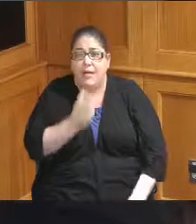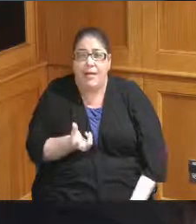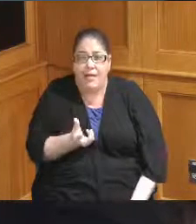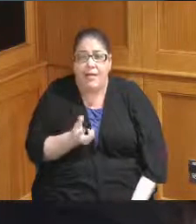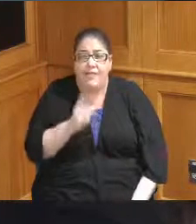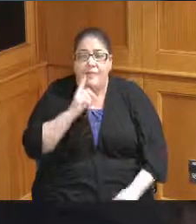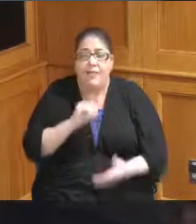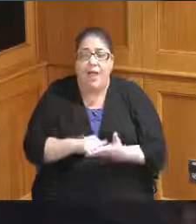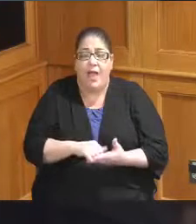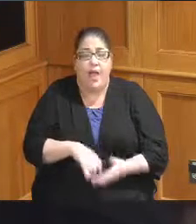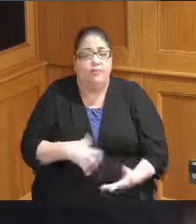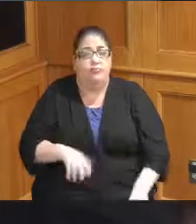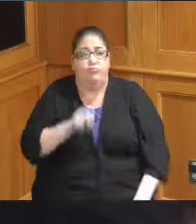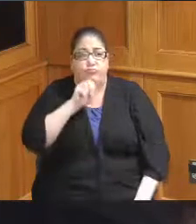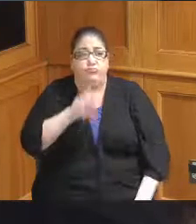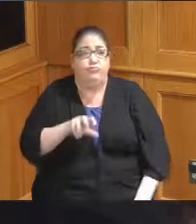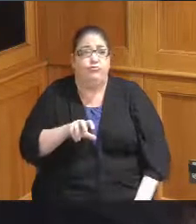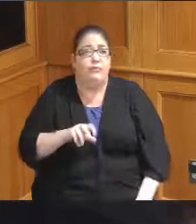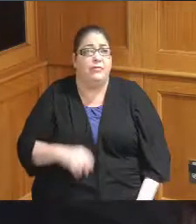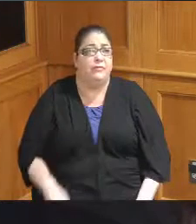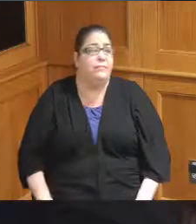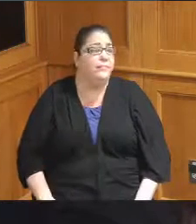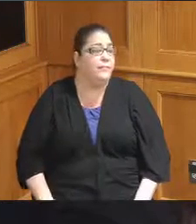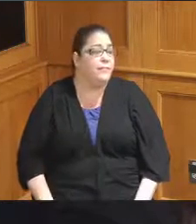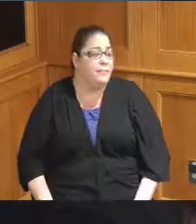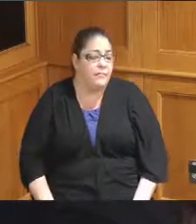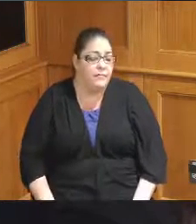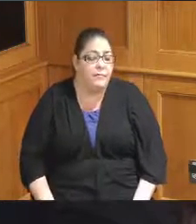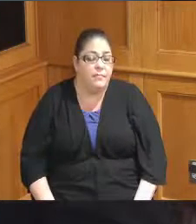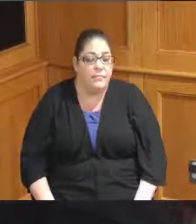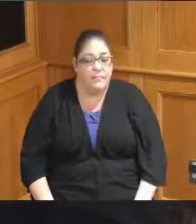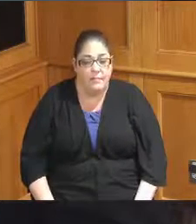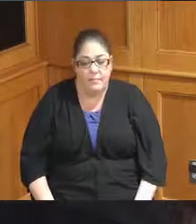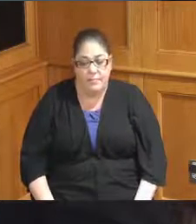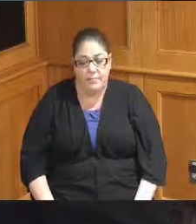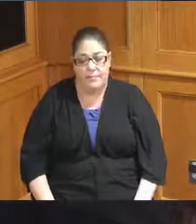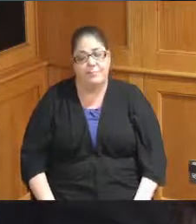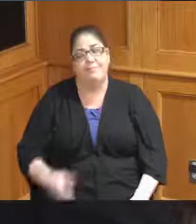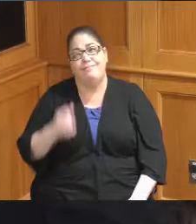are doing fantastic work I would be concerned about the liability as it relates to Pharmacy